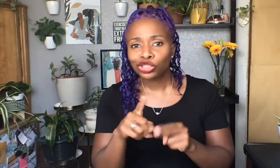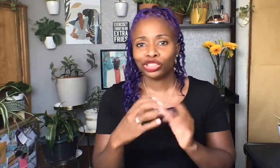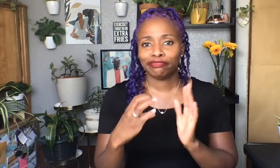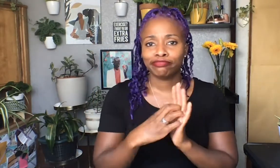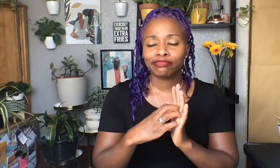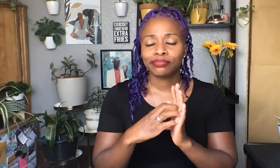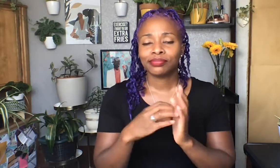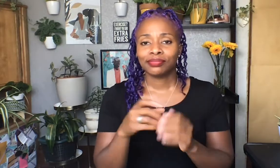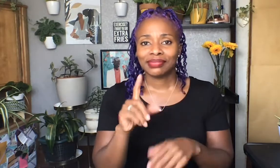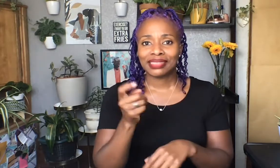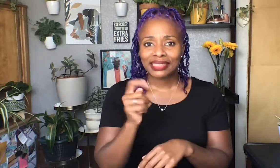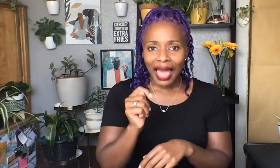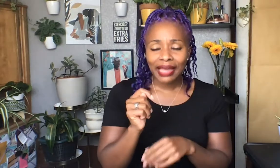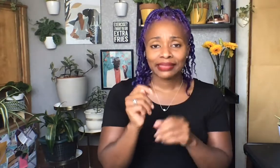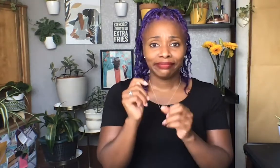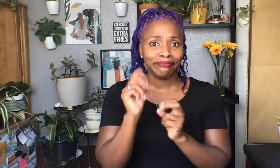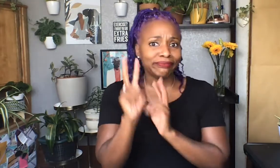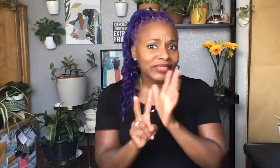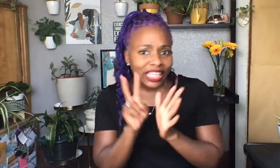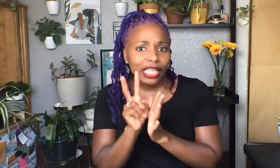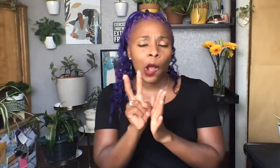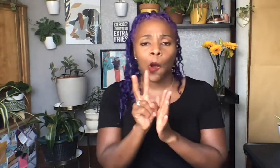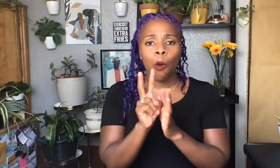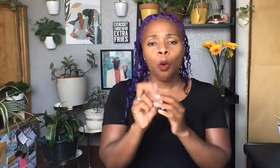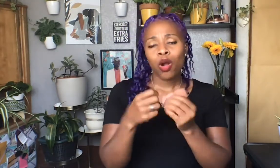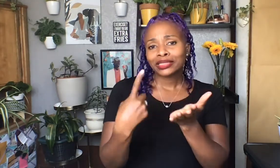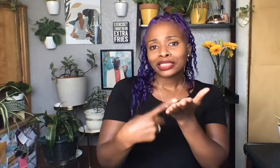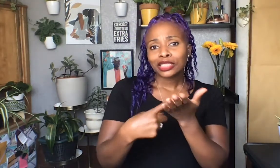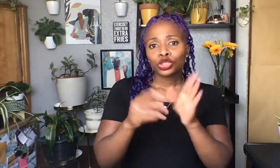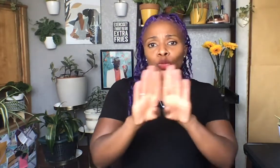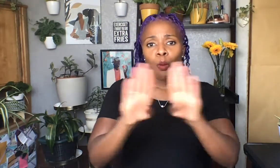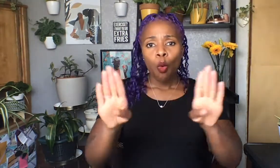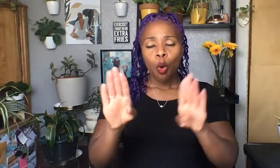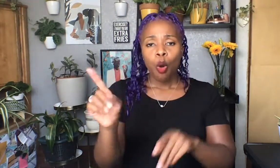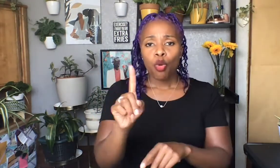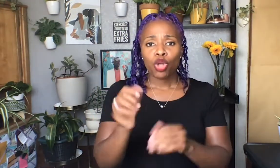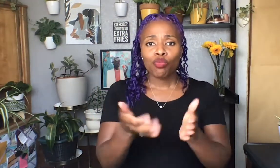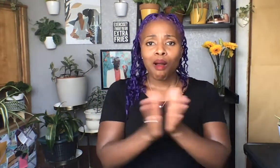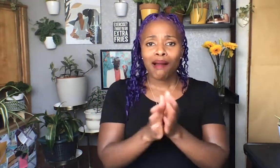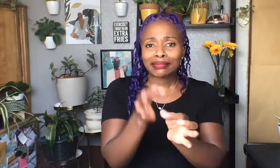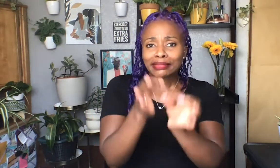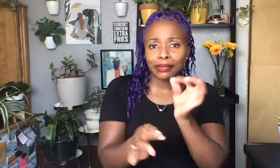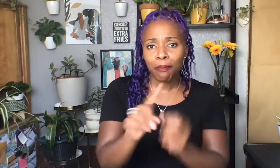Post a short question, text, video, or a discussion board